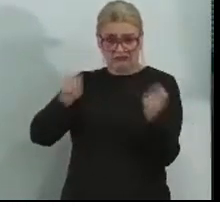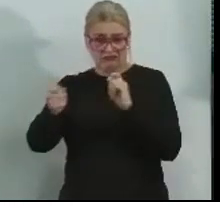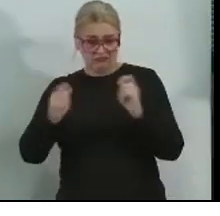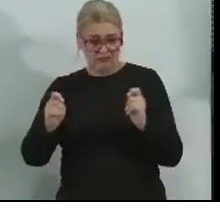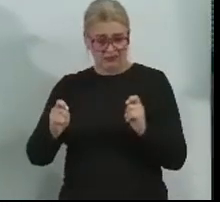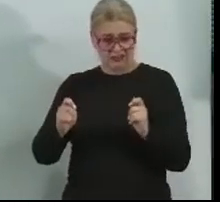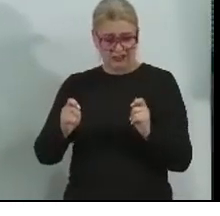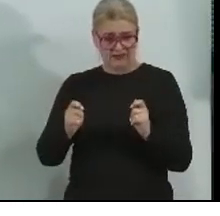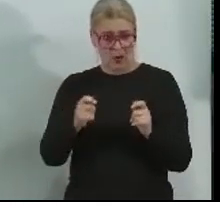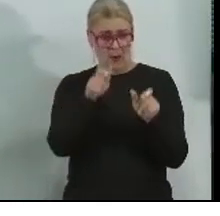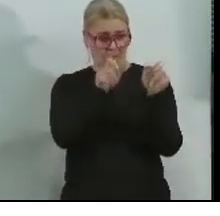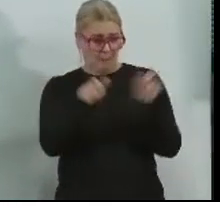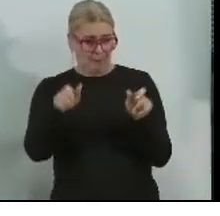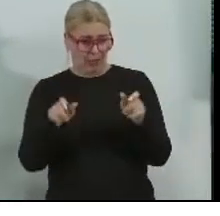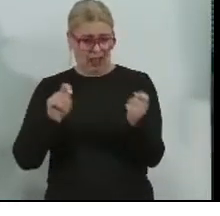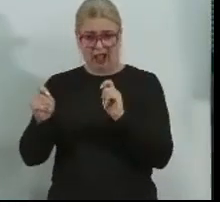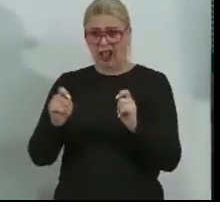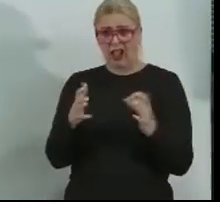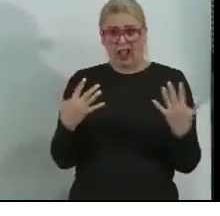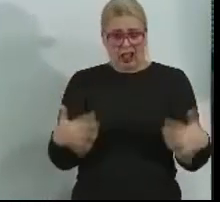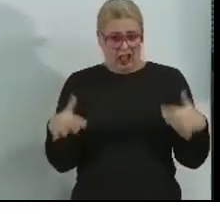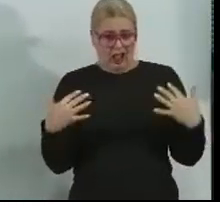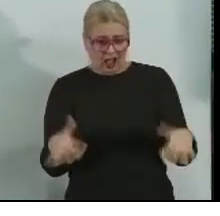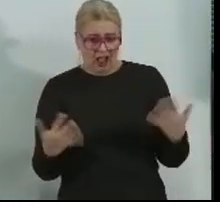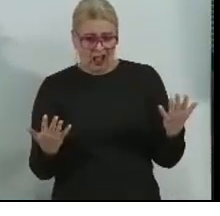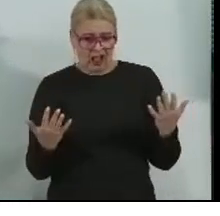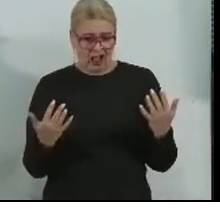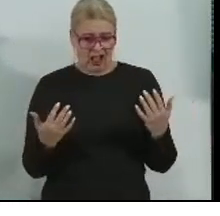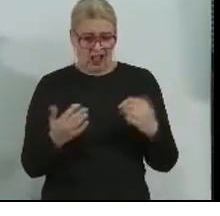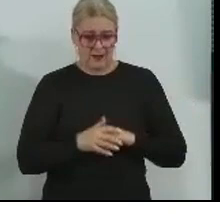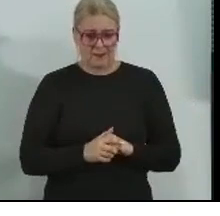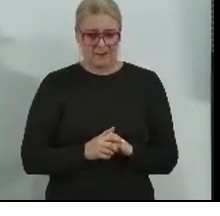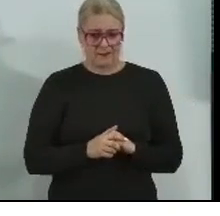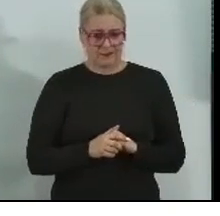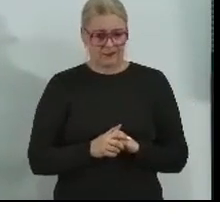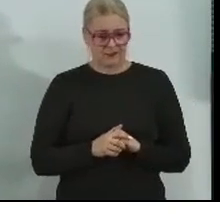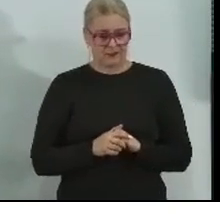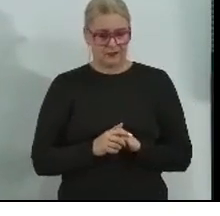you know, a disability and they were just always checking how they can make it easier